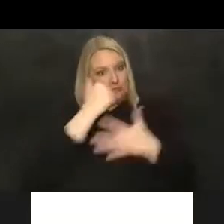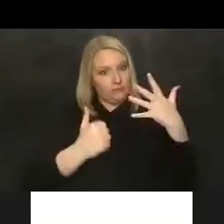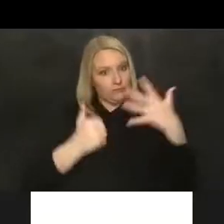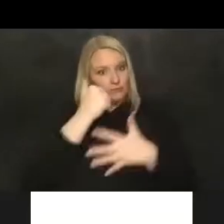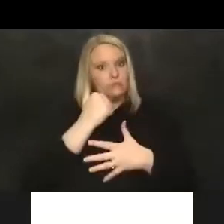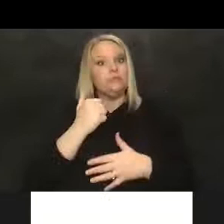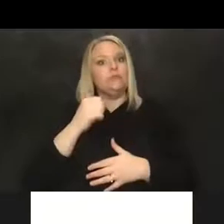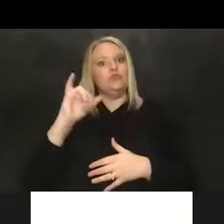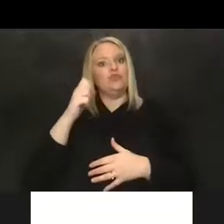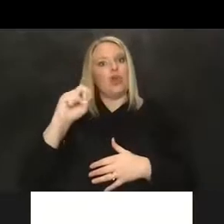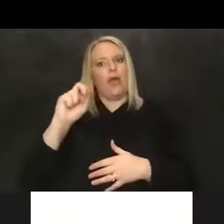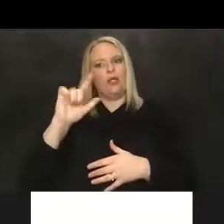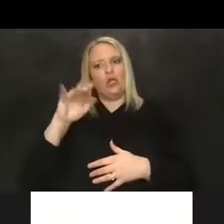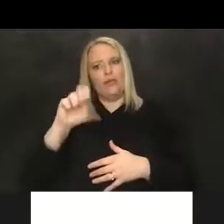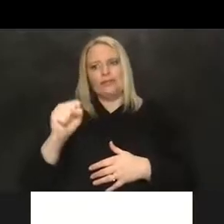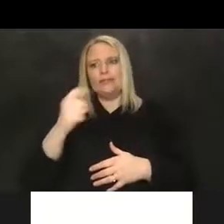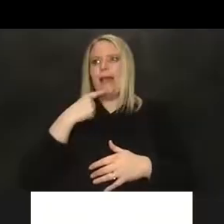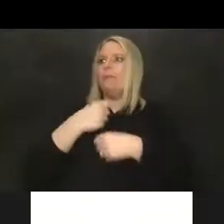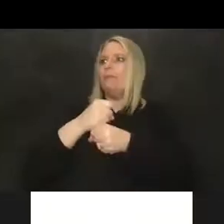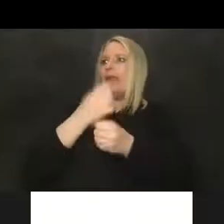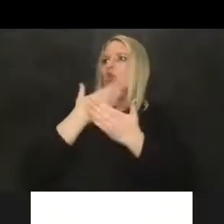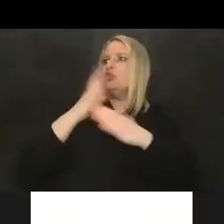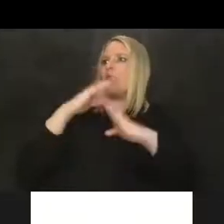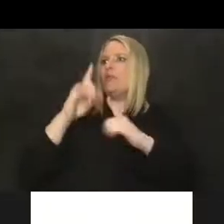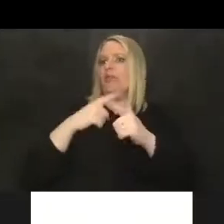"Make good trouble," and then hand it over to the tech people and say "Have fun with that,